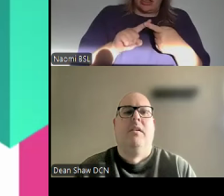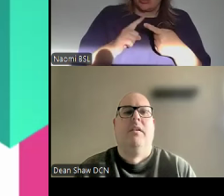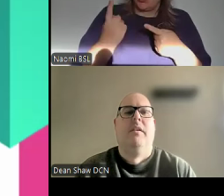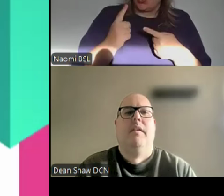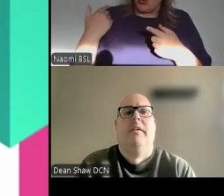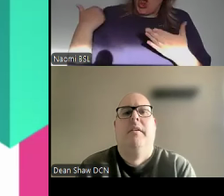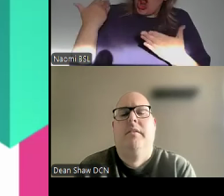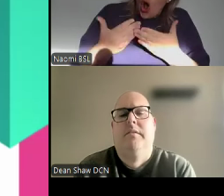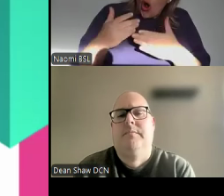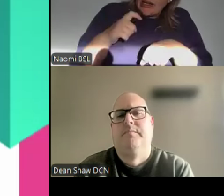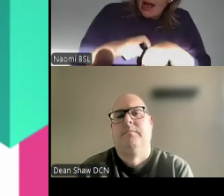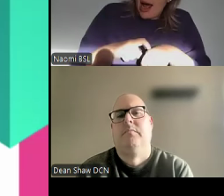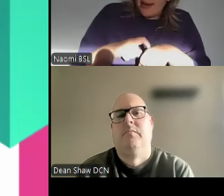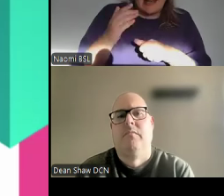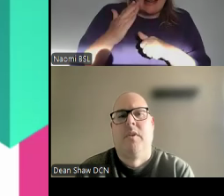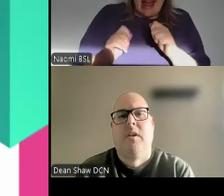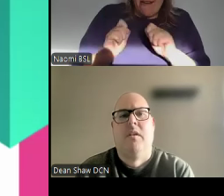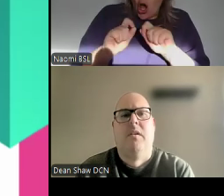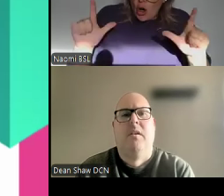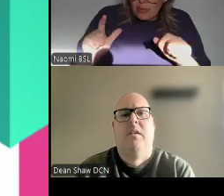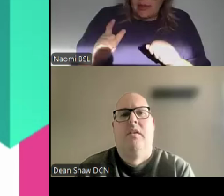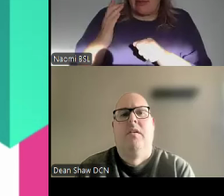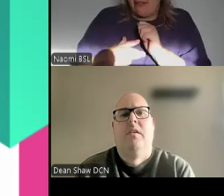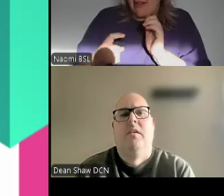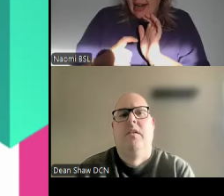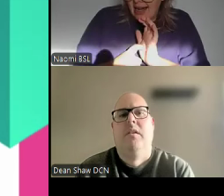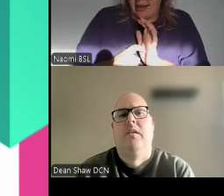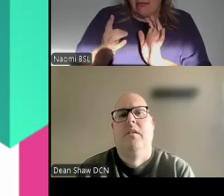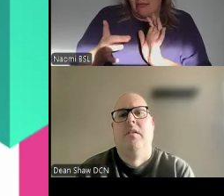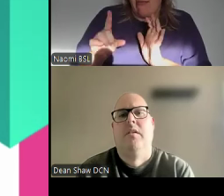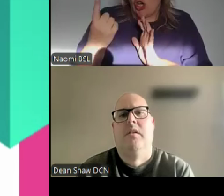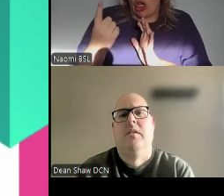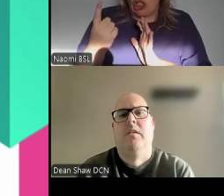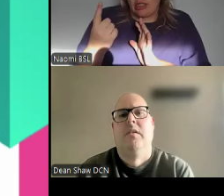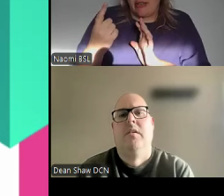never opened, never clicked, because it's also linked to your--